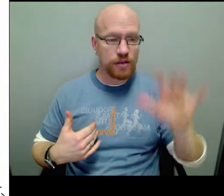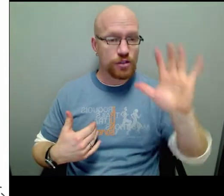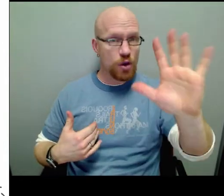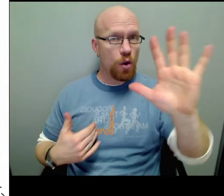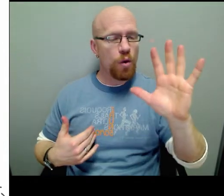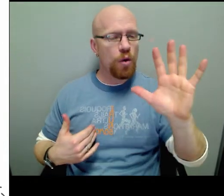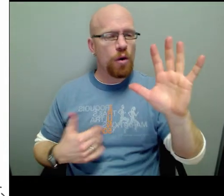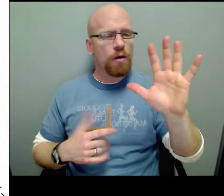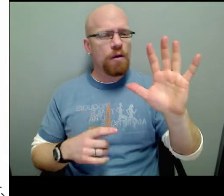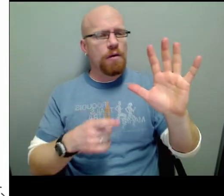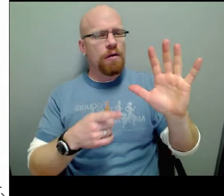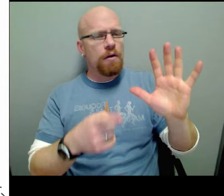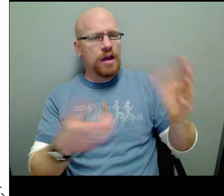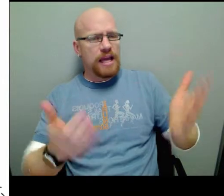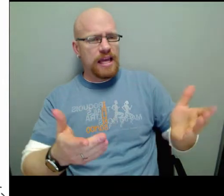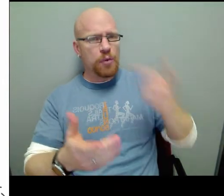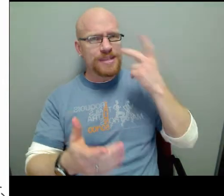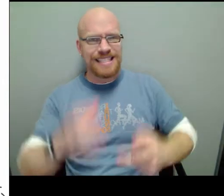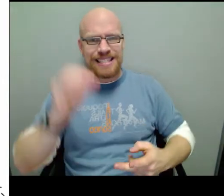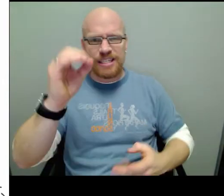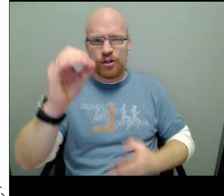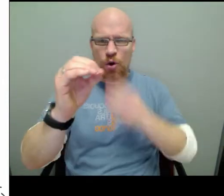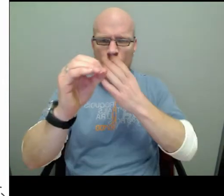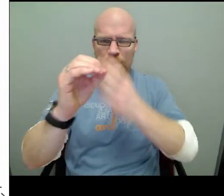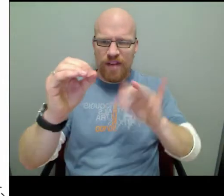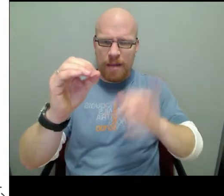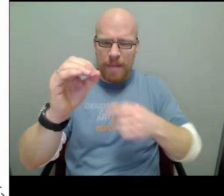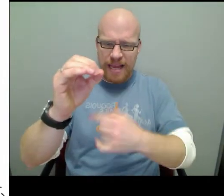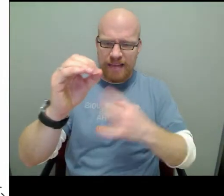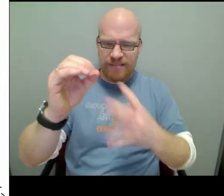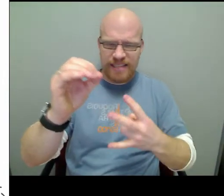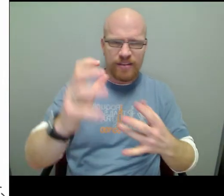So here we see zero divided by negative 7.